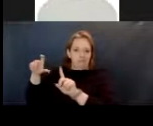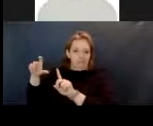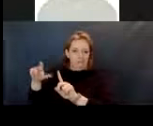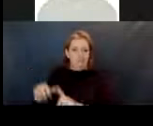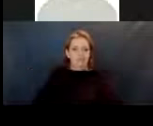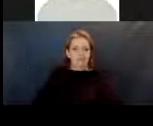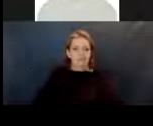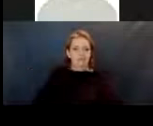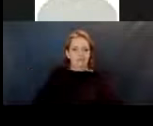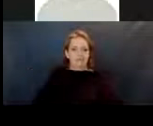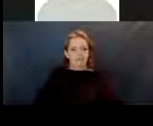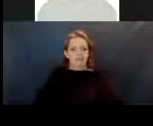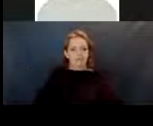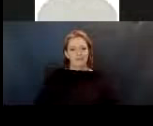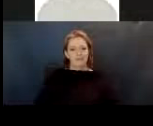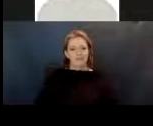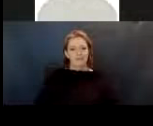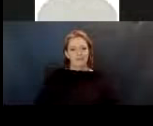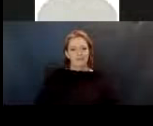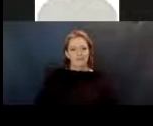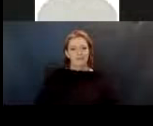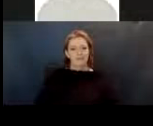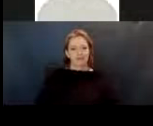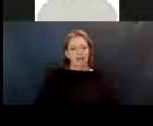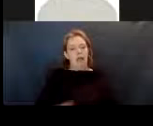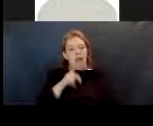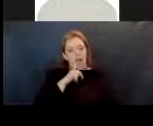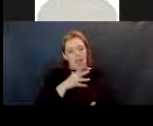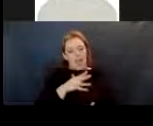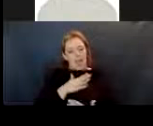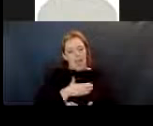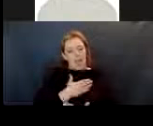Some of these are before he allowed me to take pictures, because I was just walking